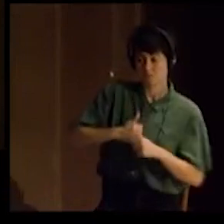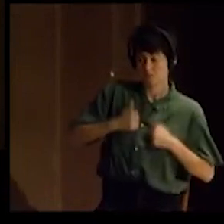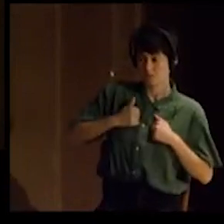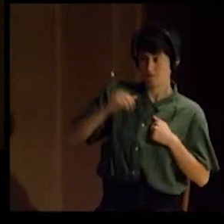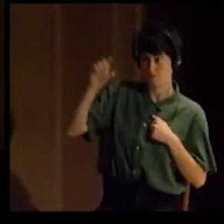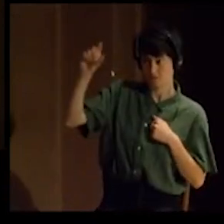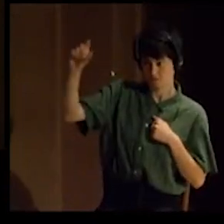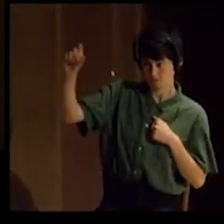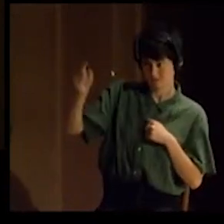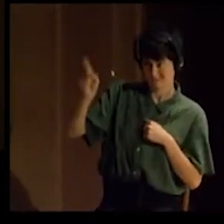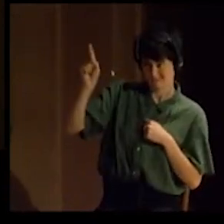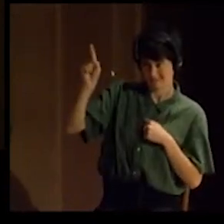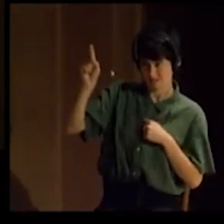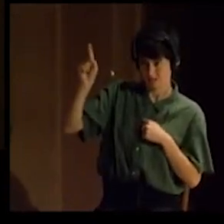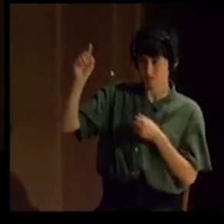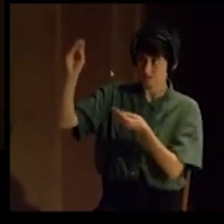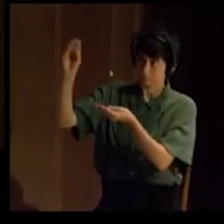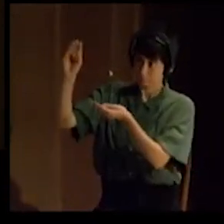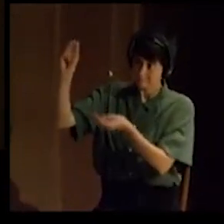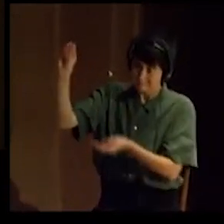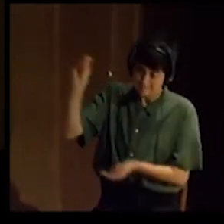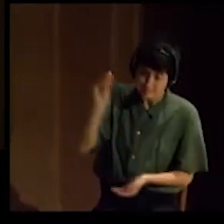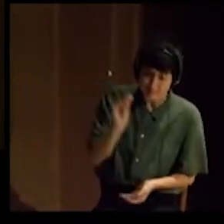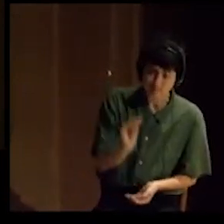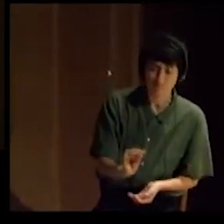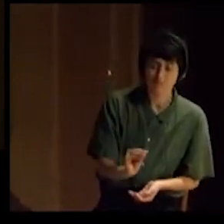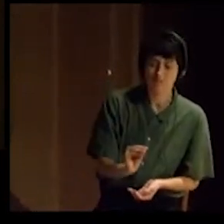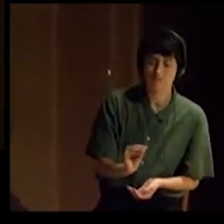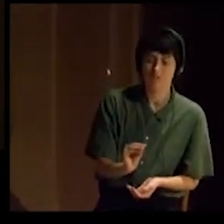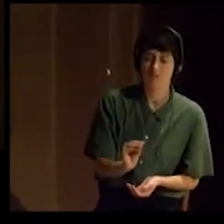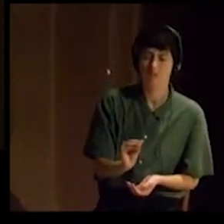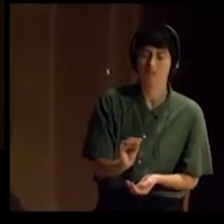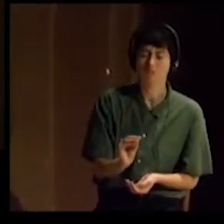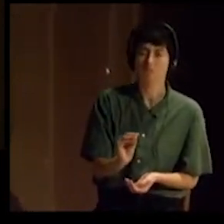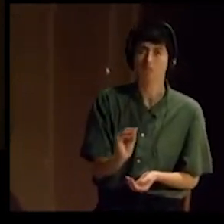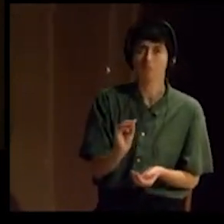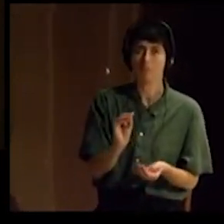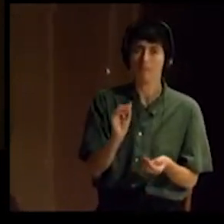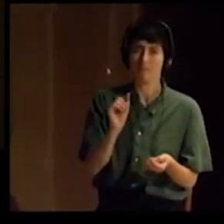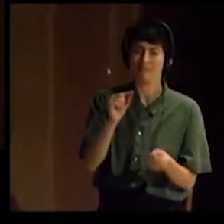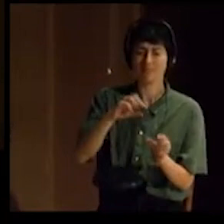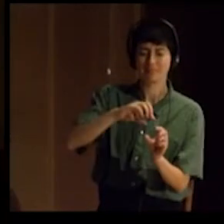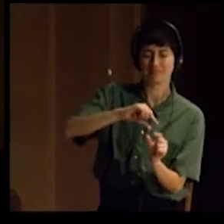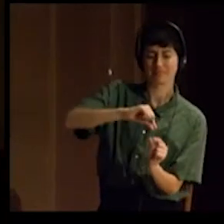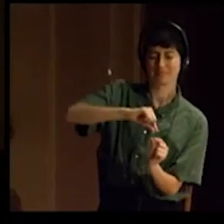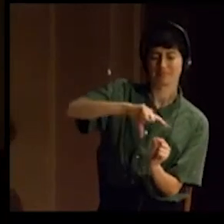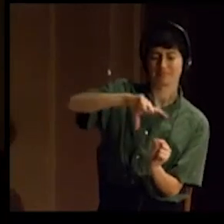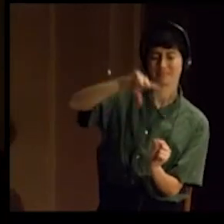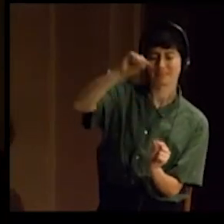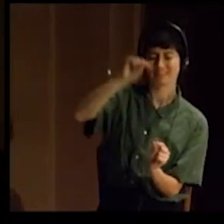So there might be some plasticity, but there's also, as I'm sure you know,